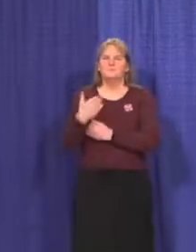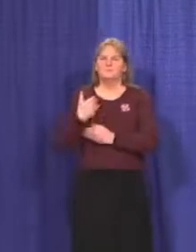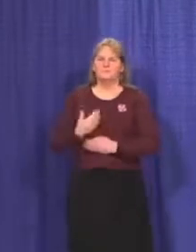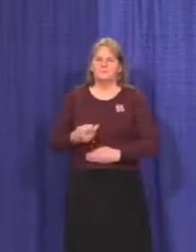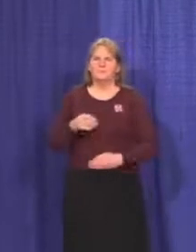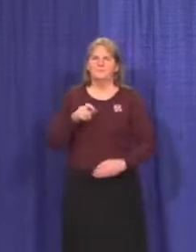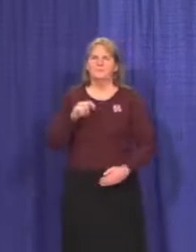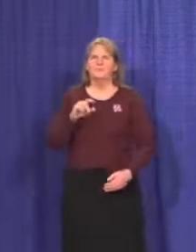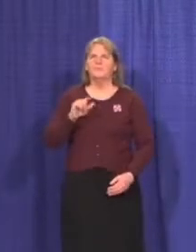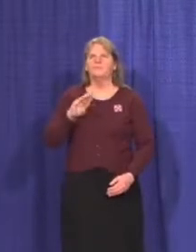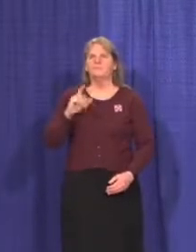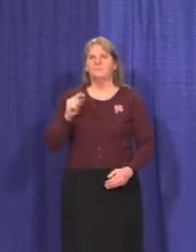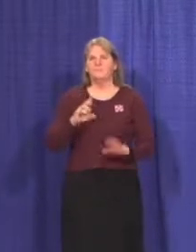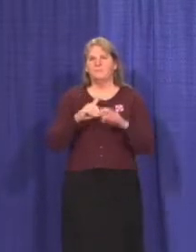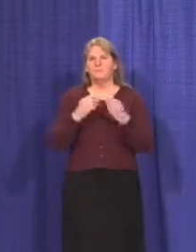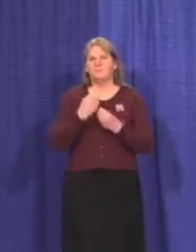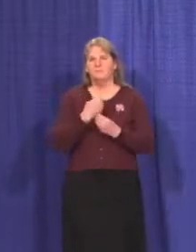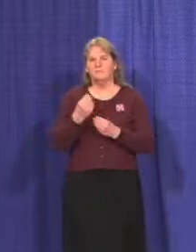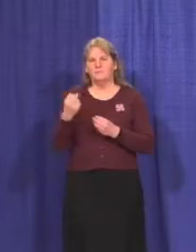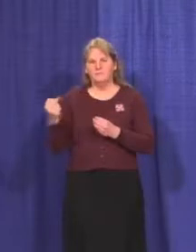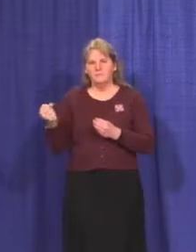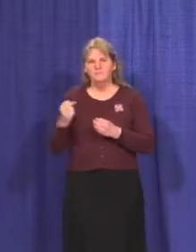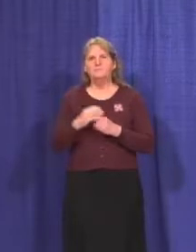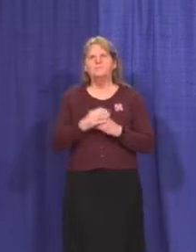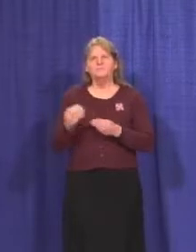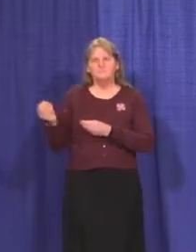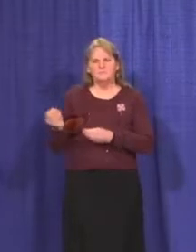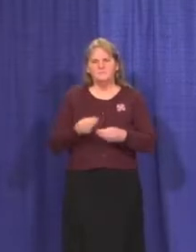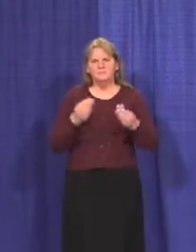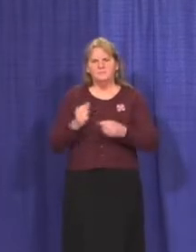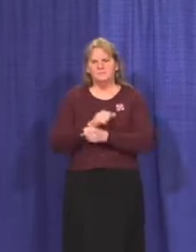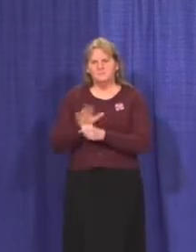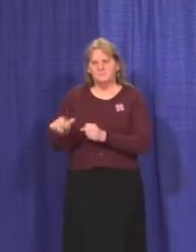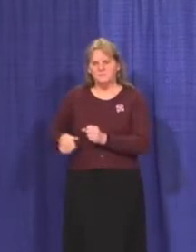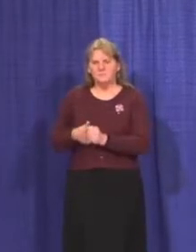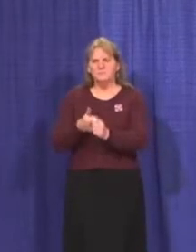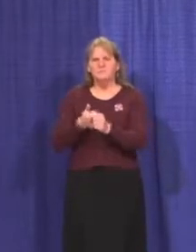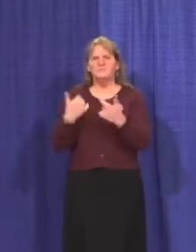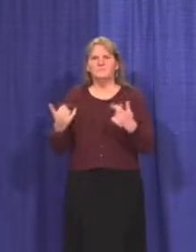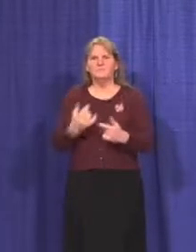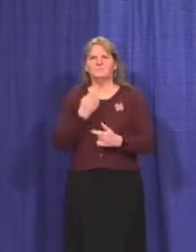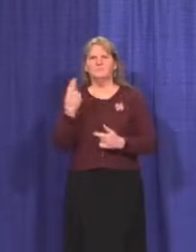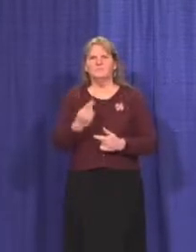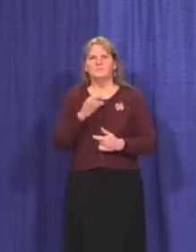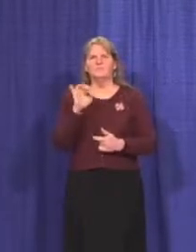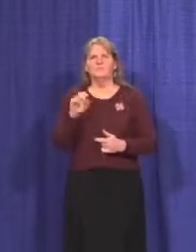GOOD AFTERNOON. I'M PAT LIVING WITH THE DEPARTMENT OF HEALTH AND SOCIAL SERVICES AND YOUR MODERATOR FOR THE COVID-19 UPDATE FOR